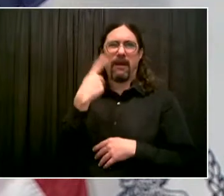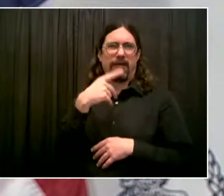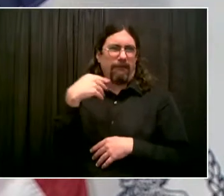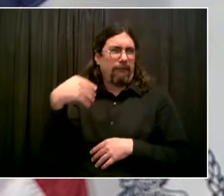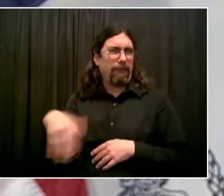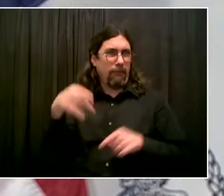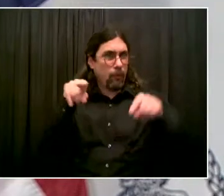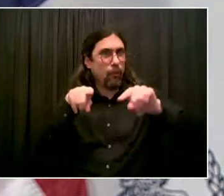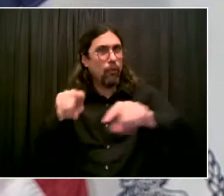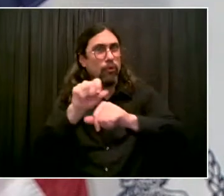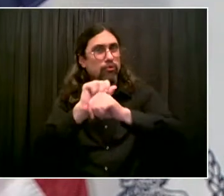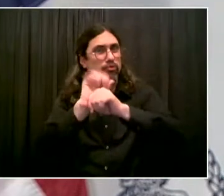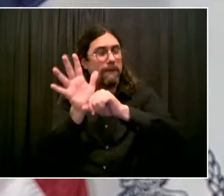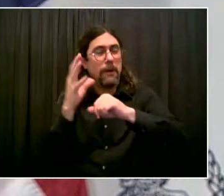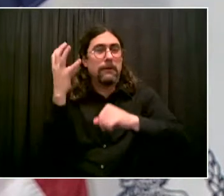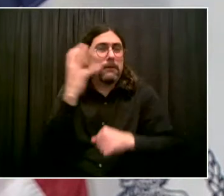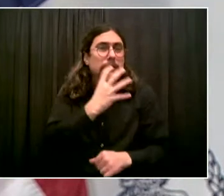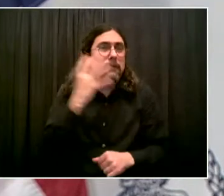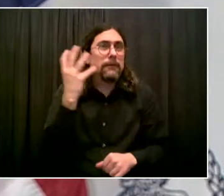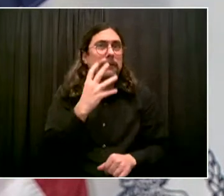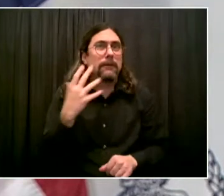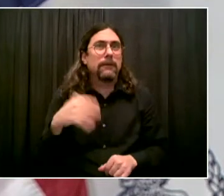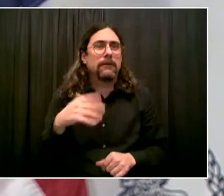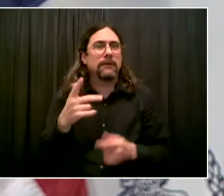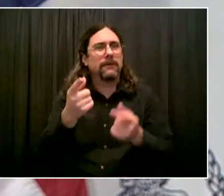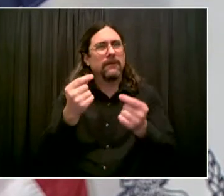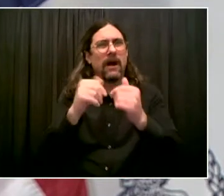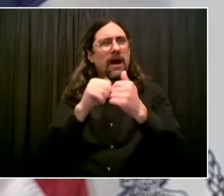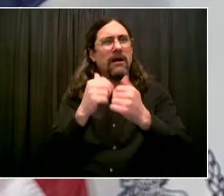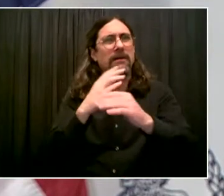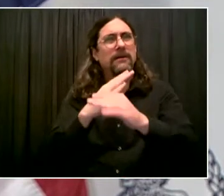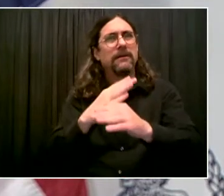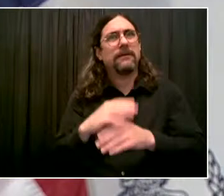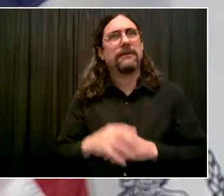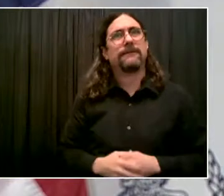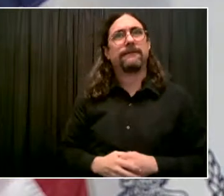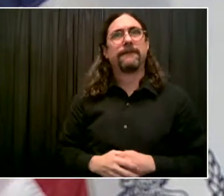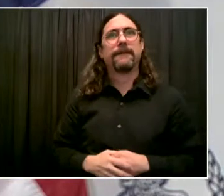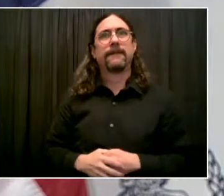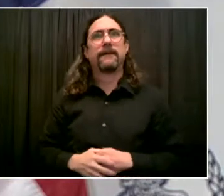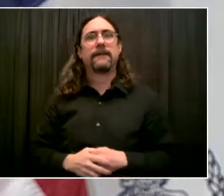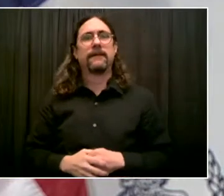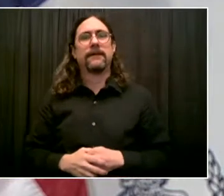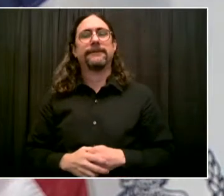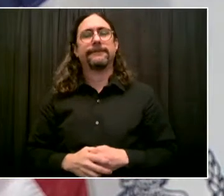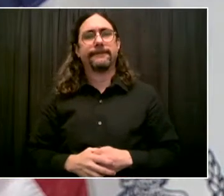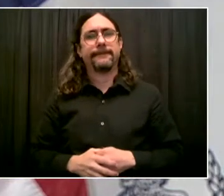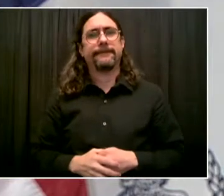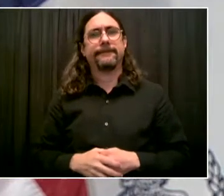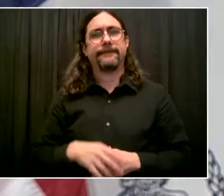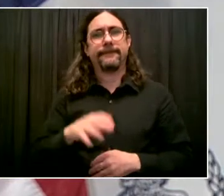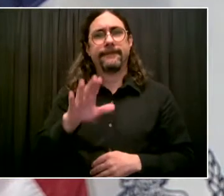THE TRAIN STATION.